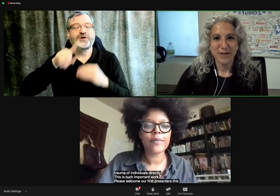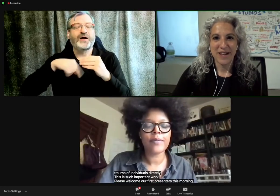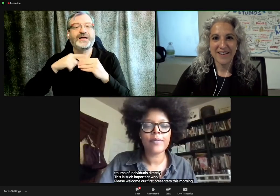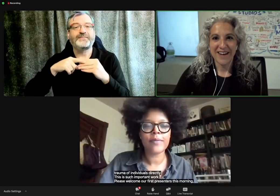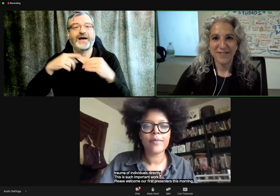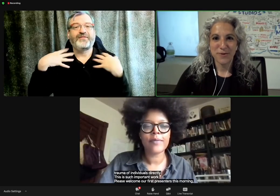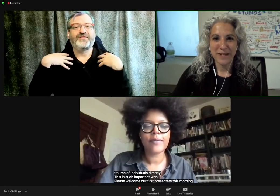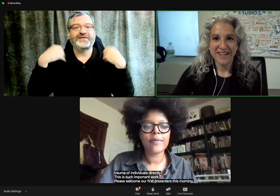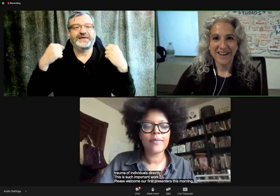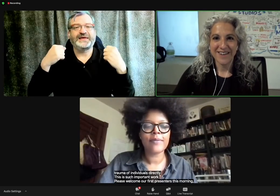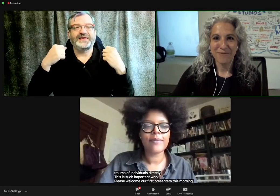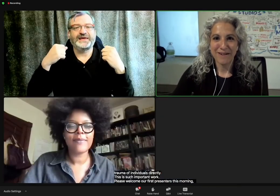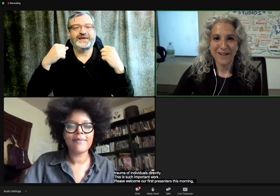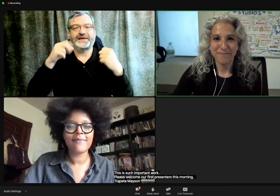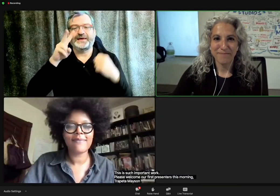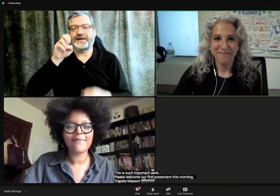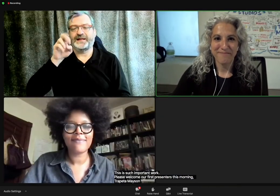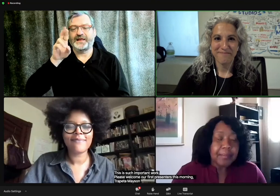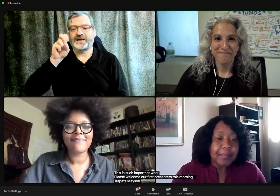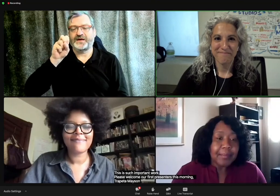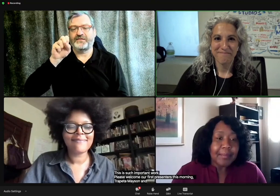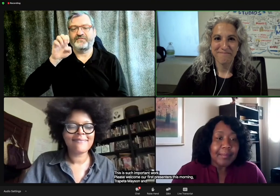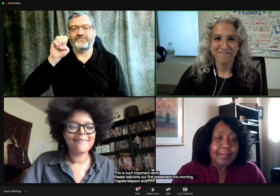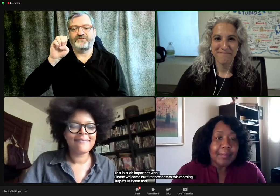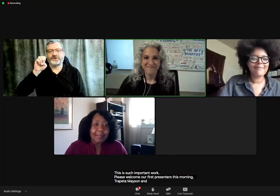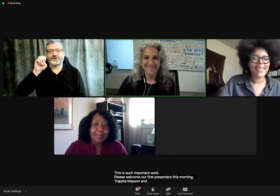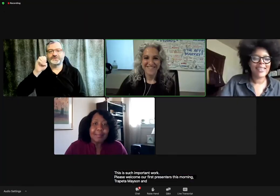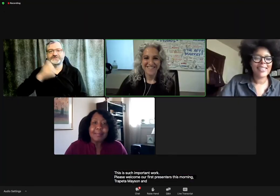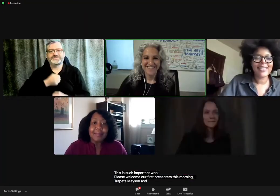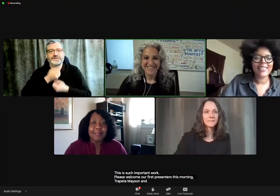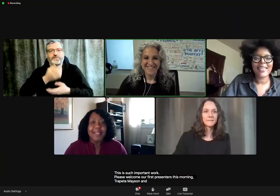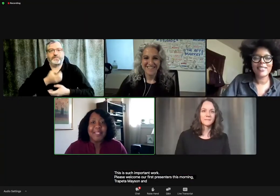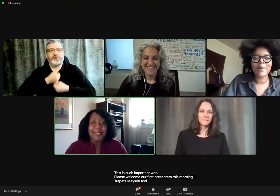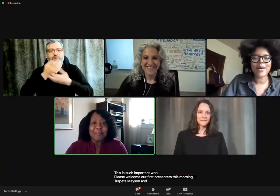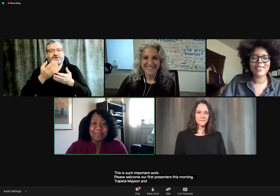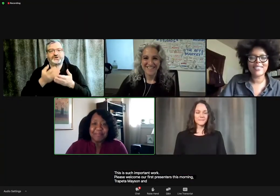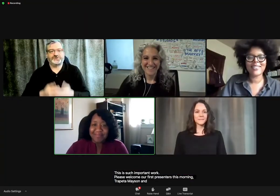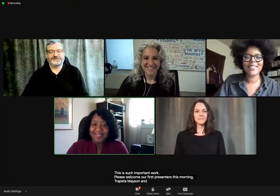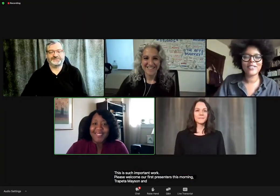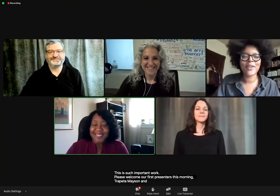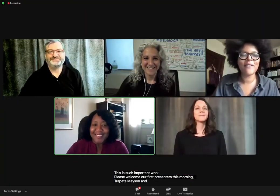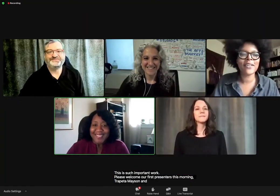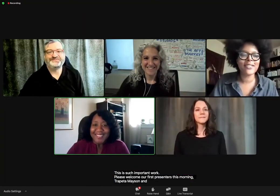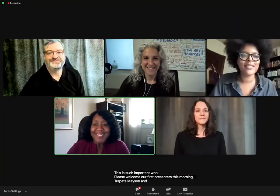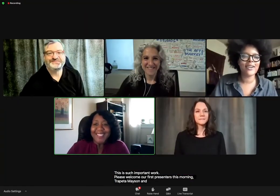Yolanda and Trapita, welcome. Thank you, Monica. Thanks for having us.